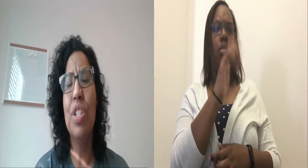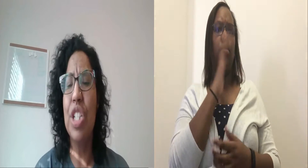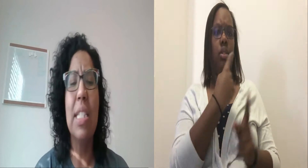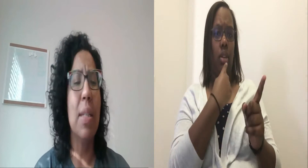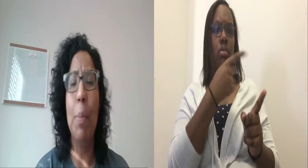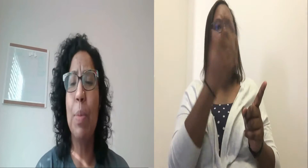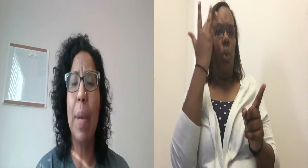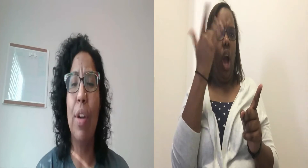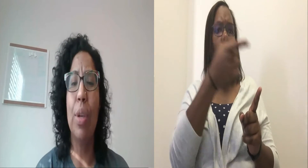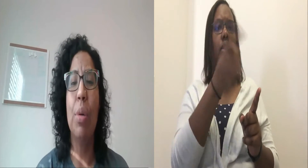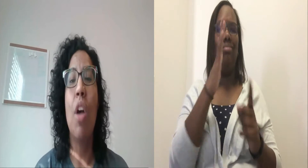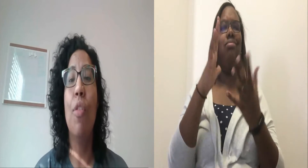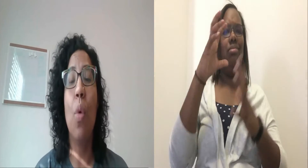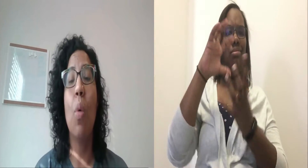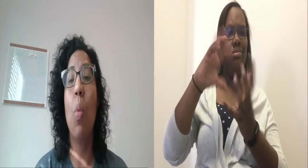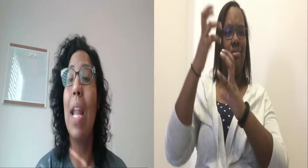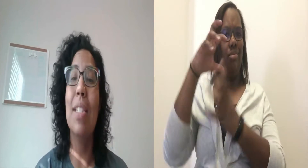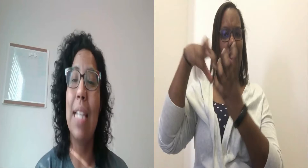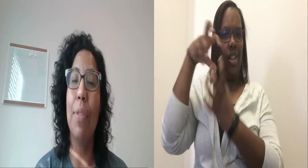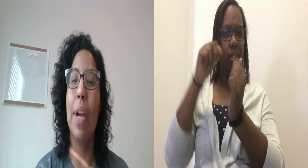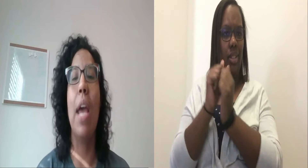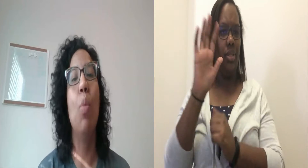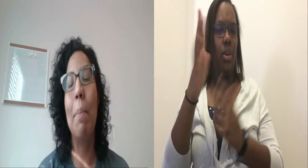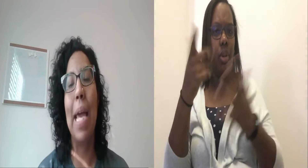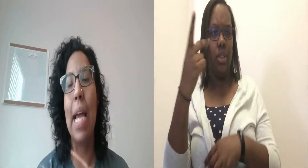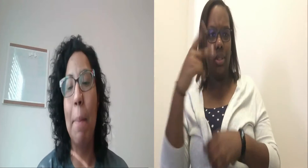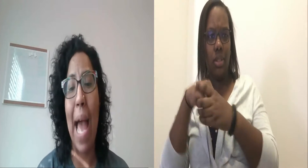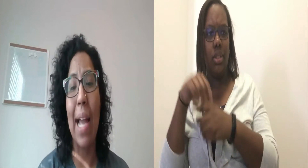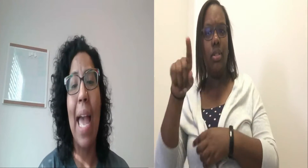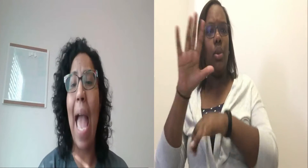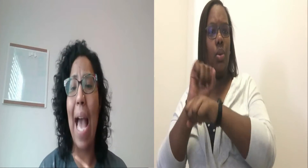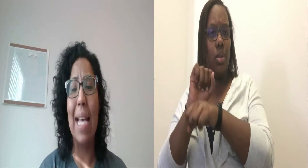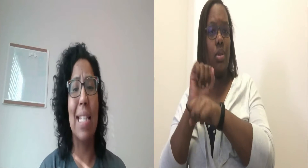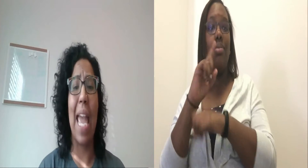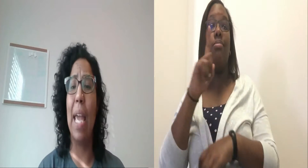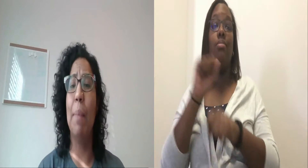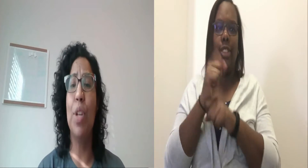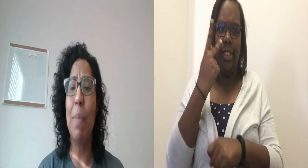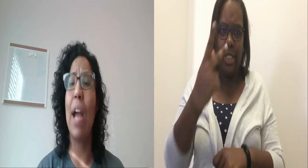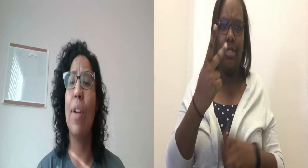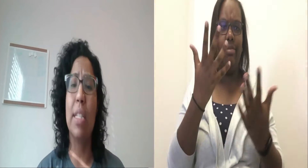just helps prepare you for what else is out there and what might come back as a pushback or as a